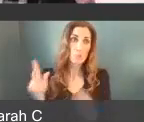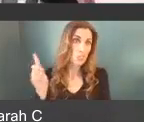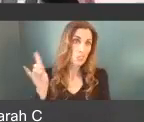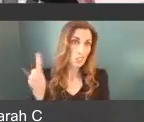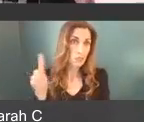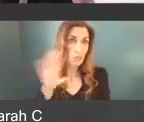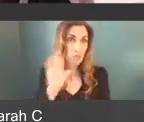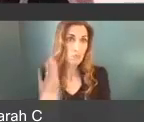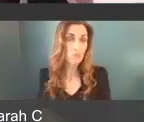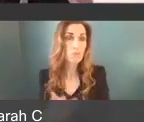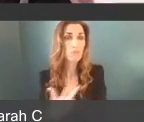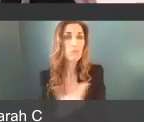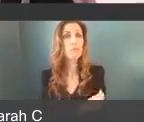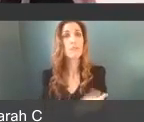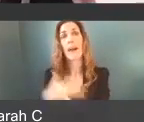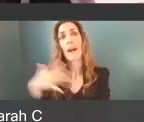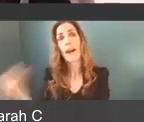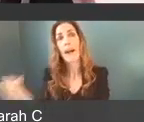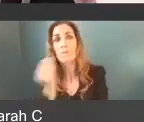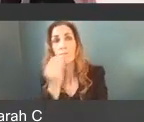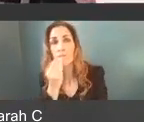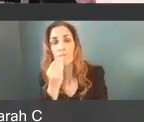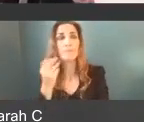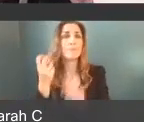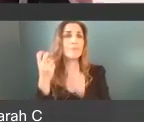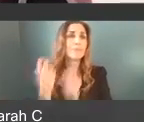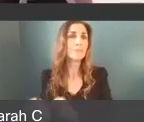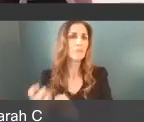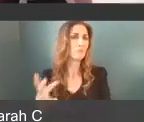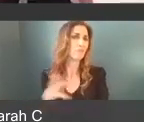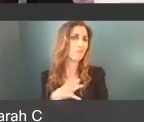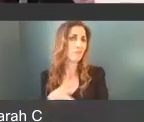going out to a restaurant, assuming the restaurants following all the mitigation rules,